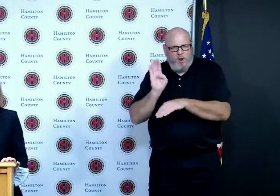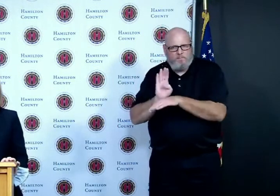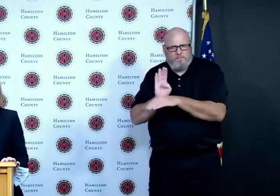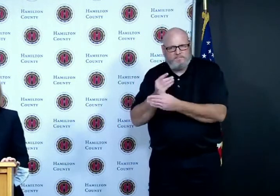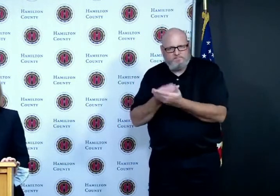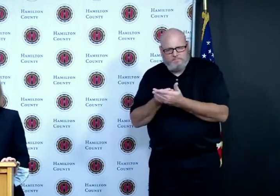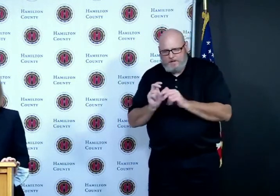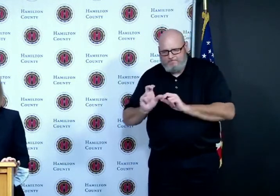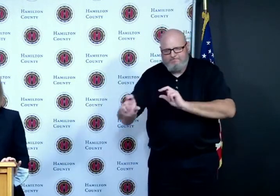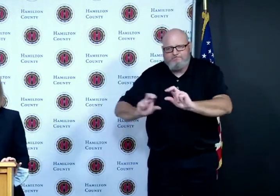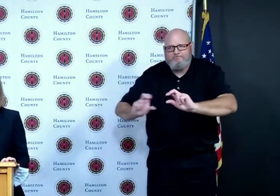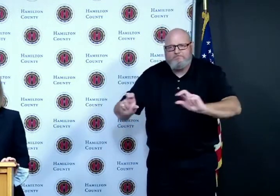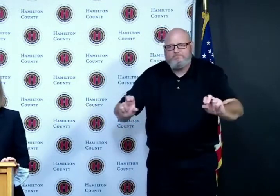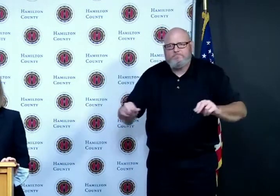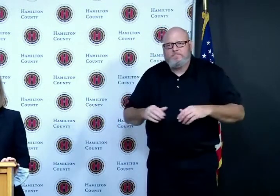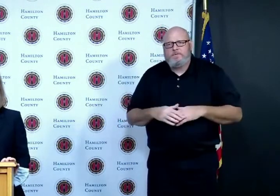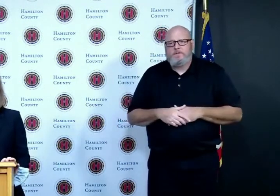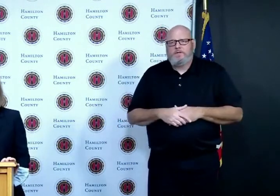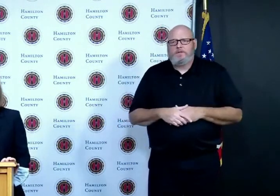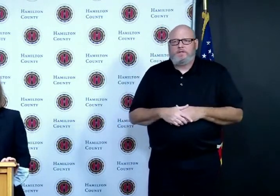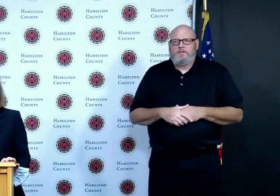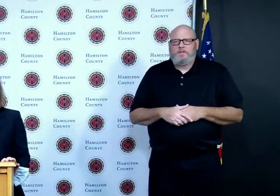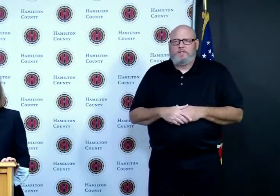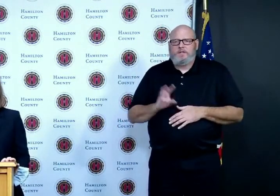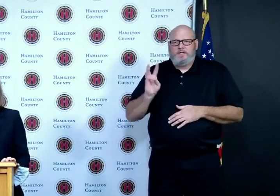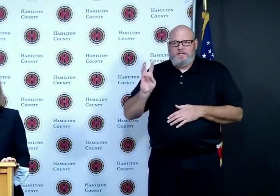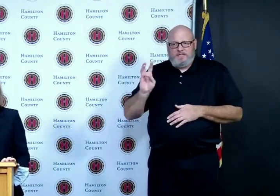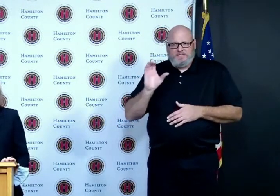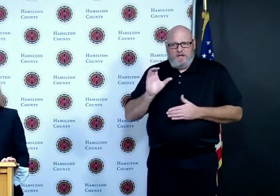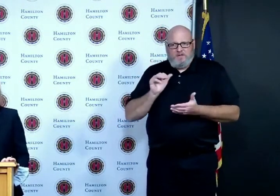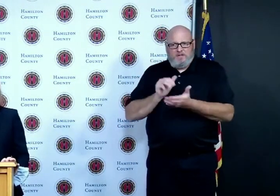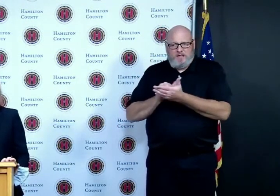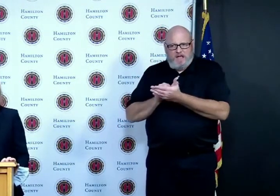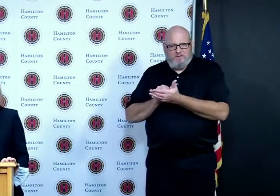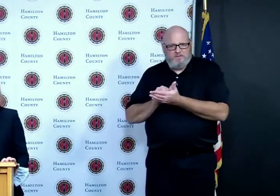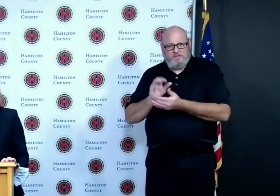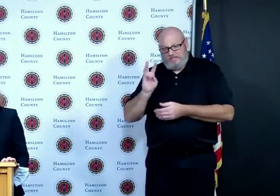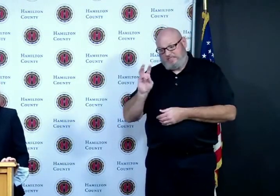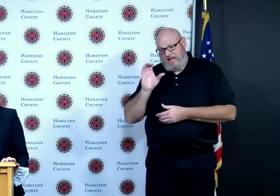a few hundred to six hundred thousand is being redirected into these new program recommendations